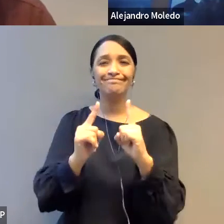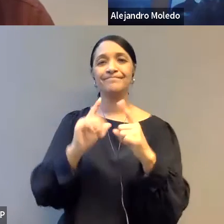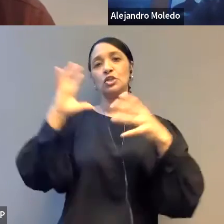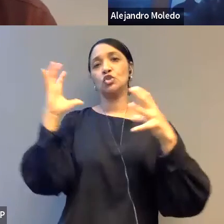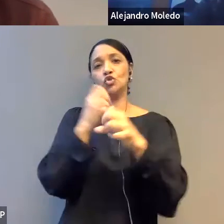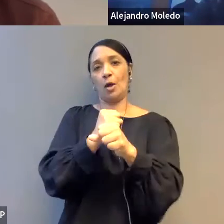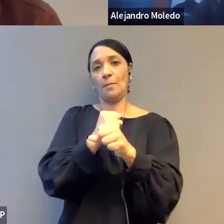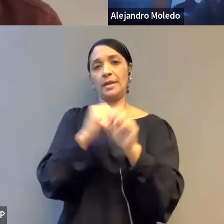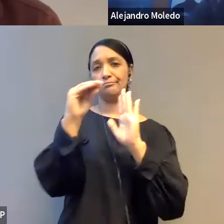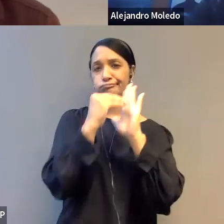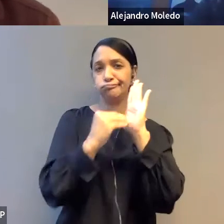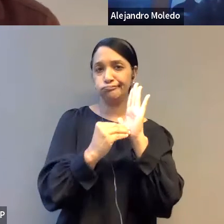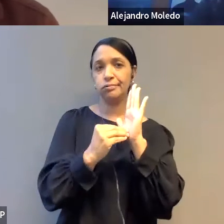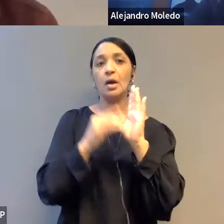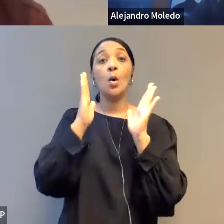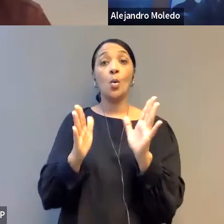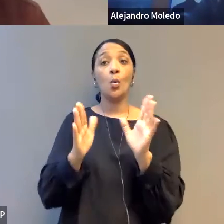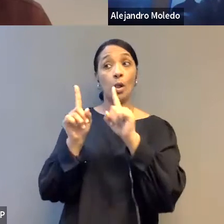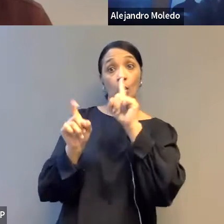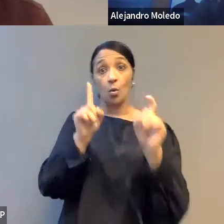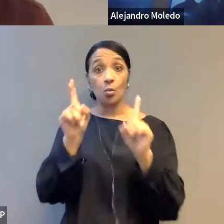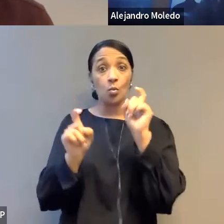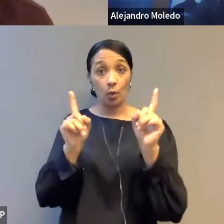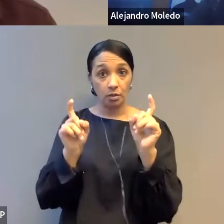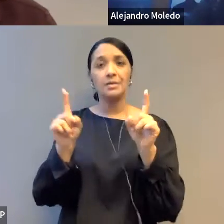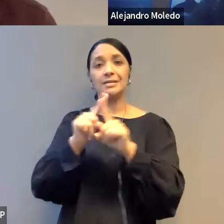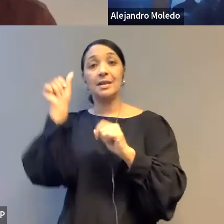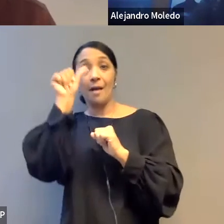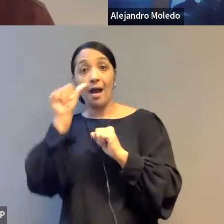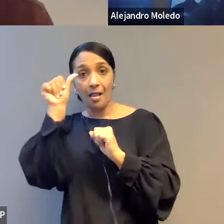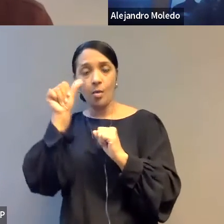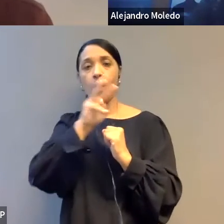And we will answer your questions. Alejandro, Marie and I will answer.